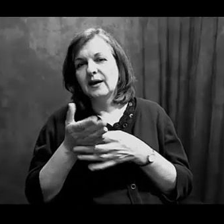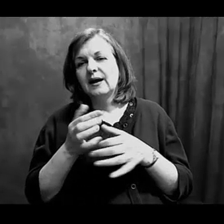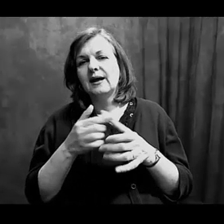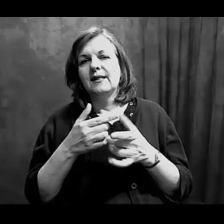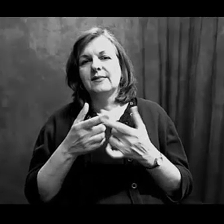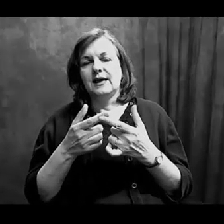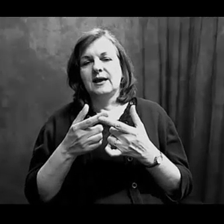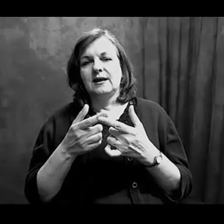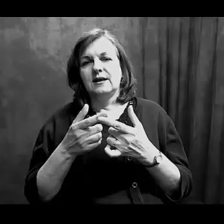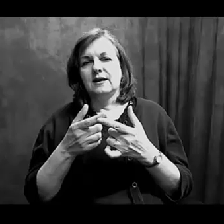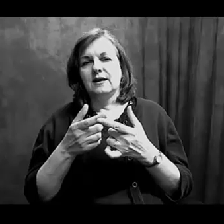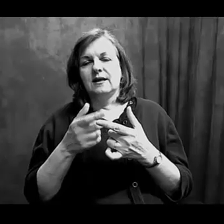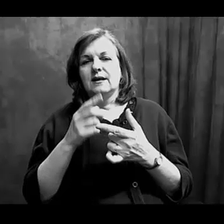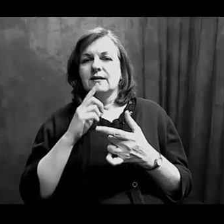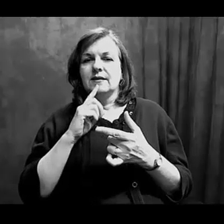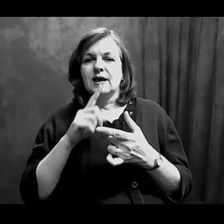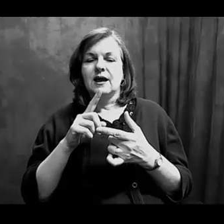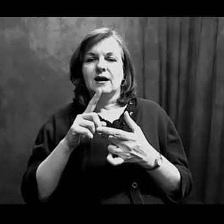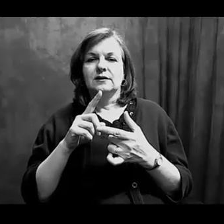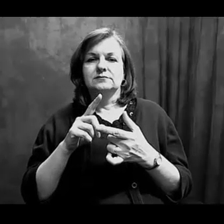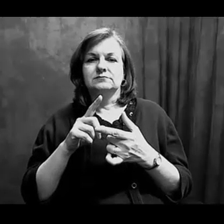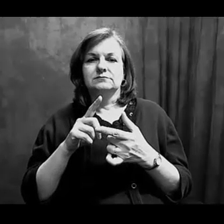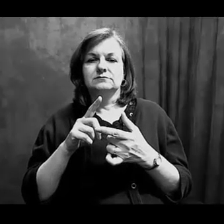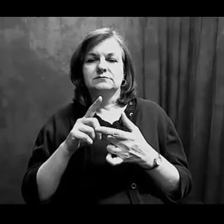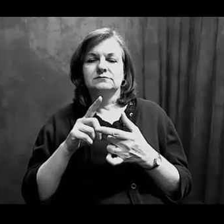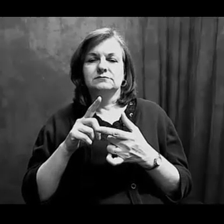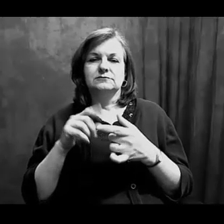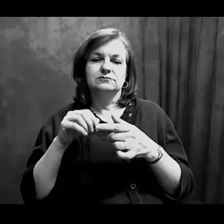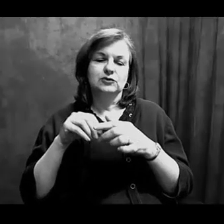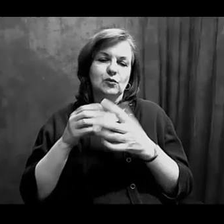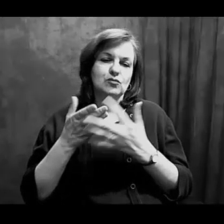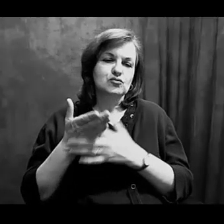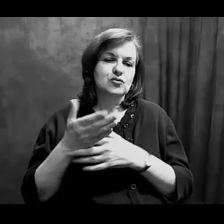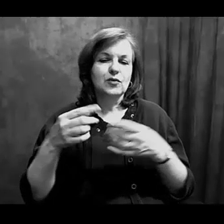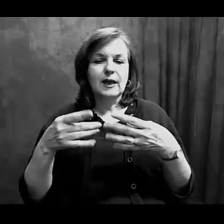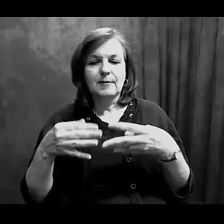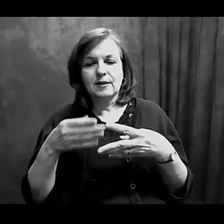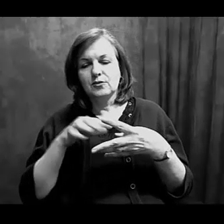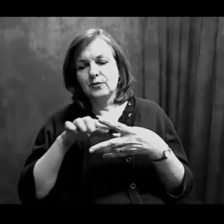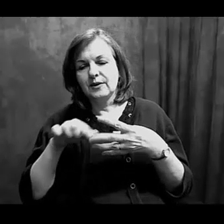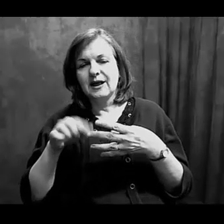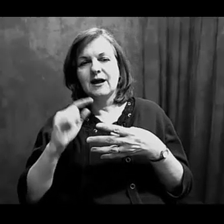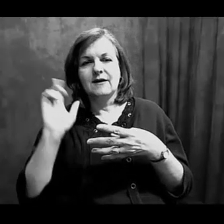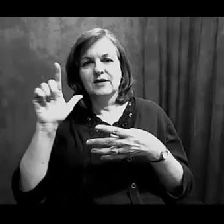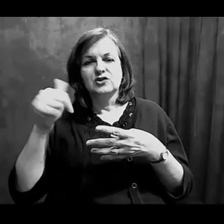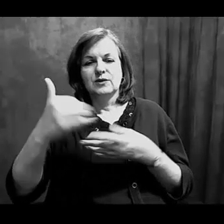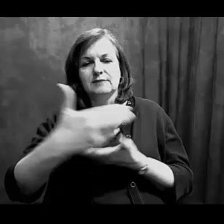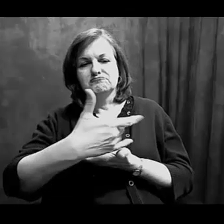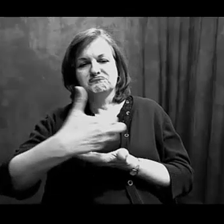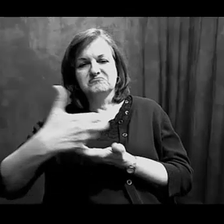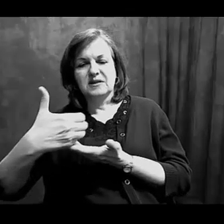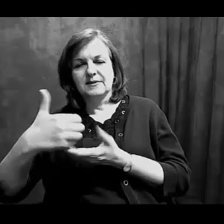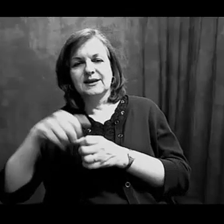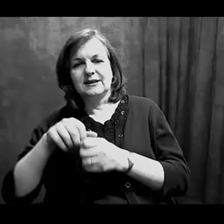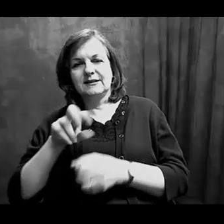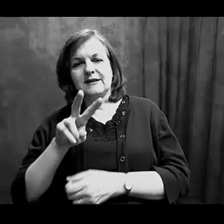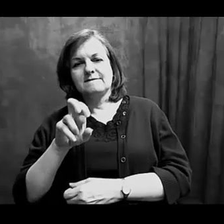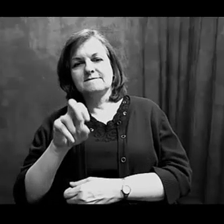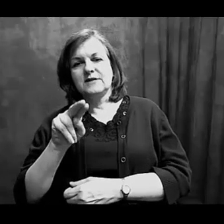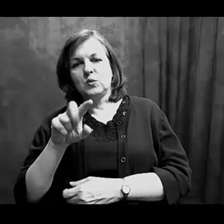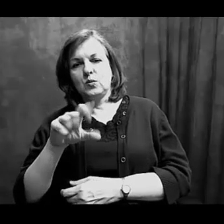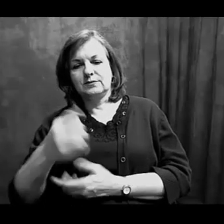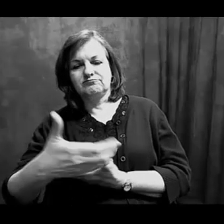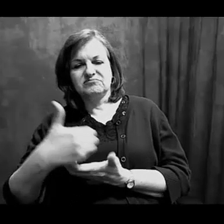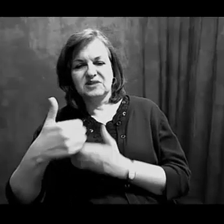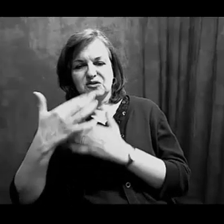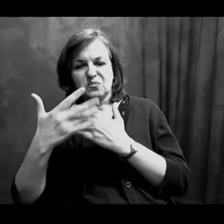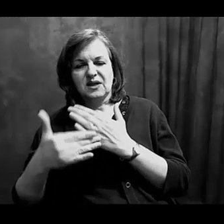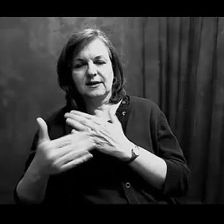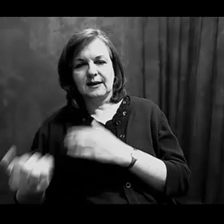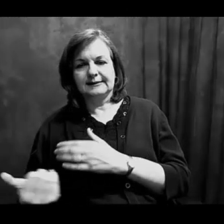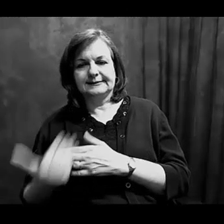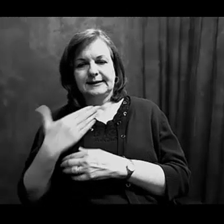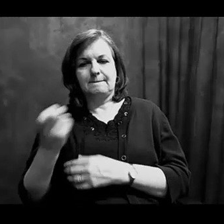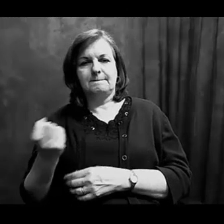they're going to get shoved into different directions of these capillary beds eventually we will collect them all back up again in the